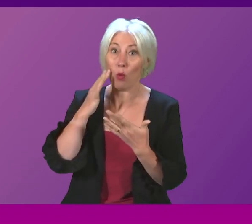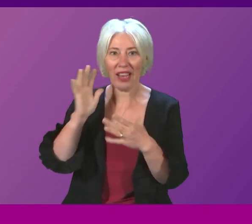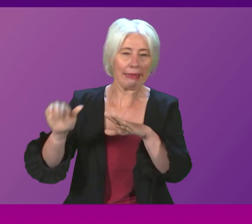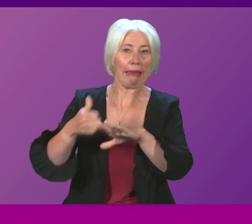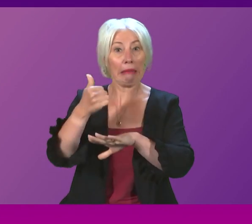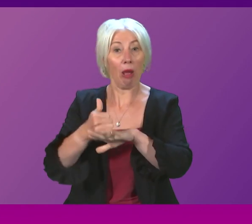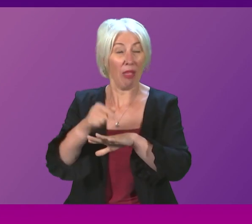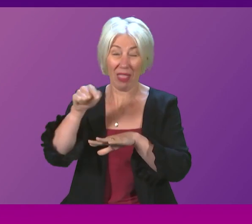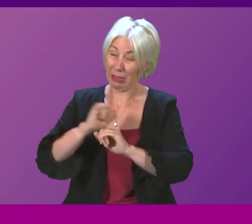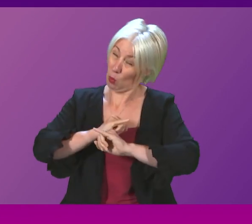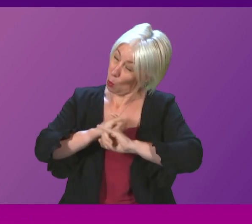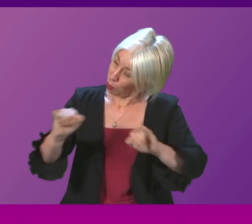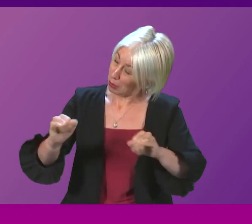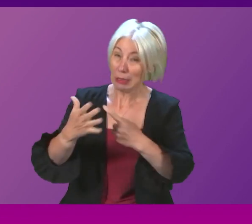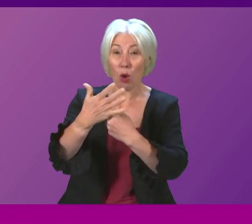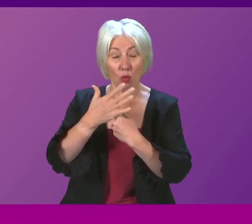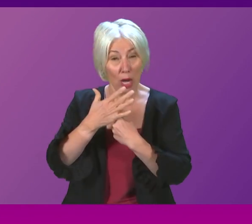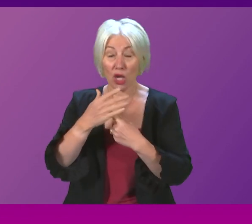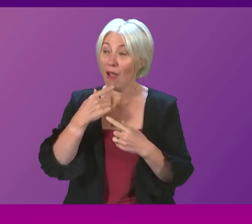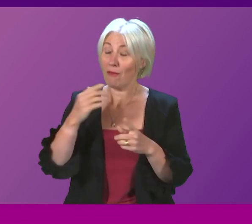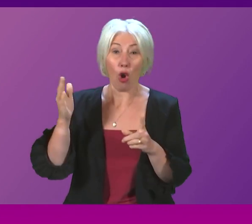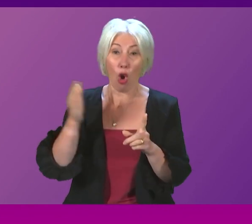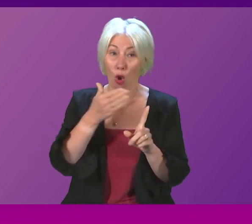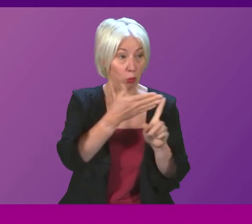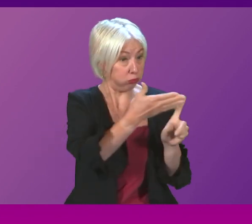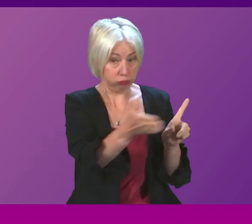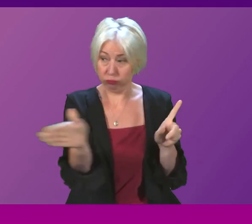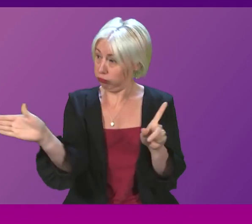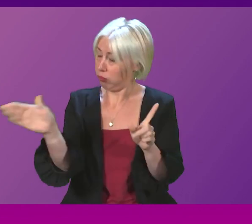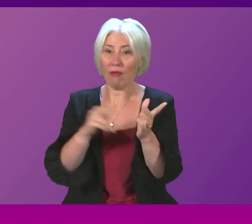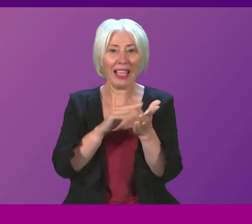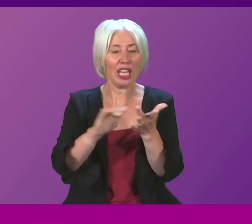That is true for those who work in our acute sector and it is also true for those who work